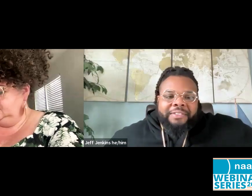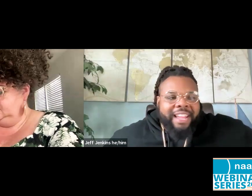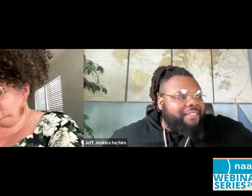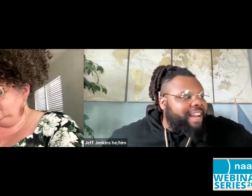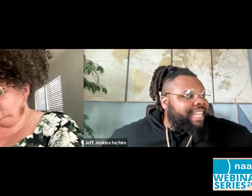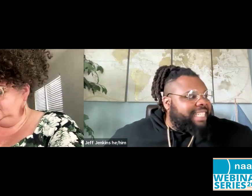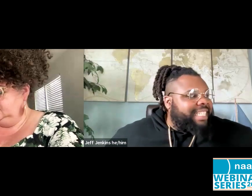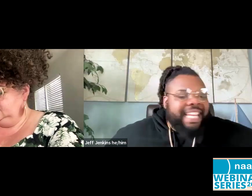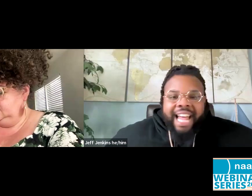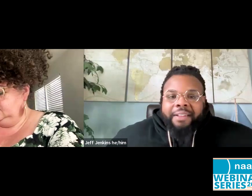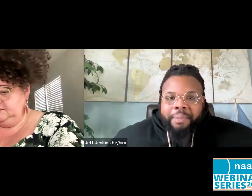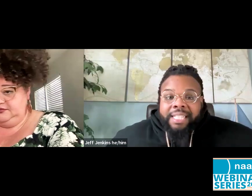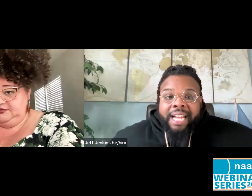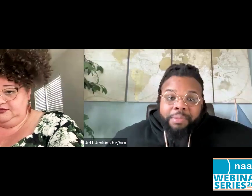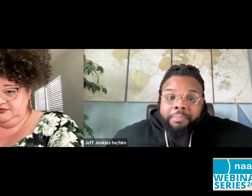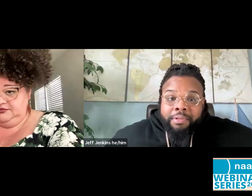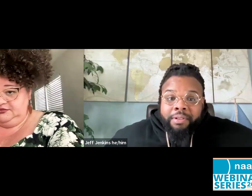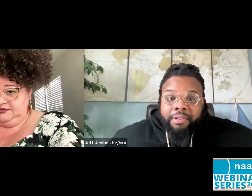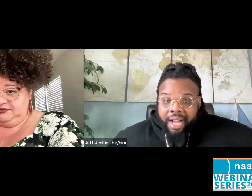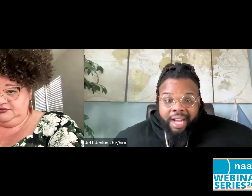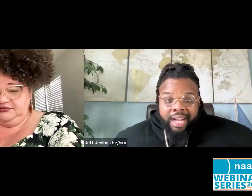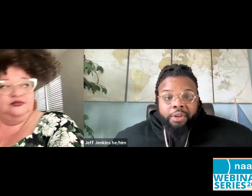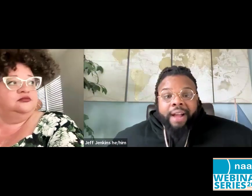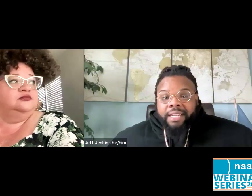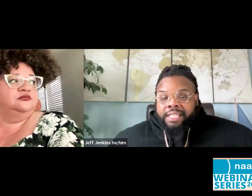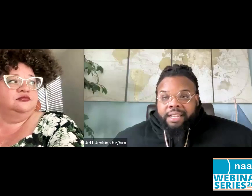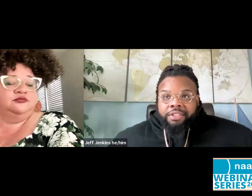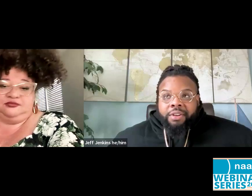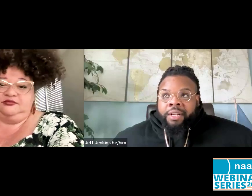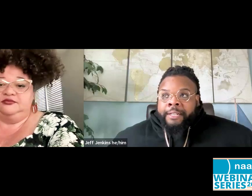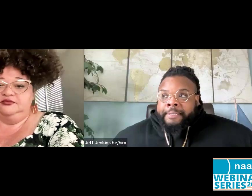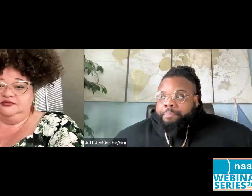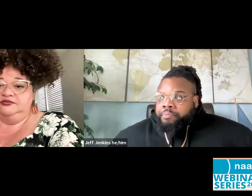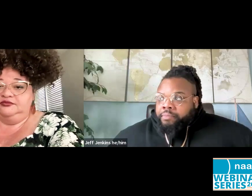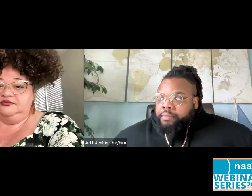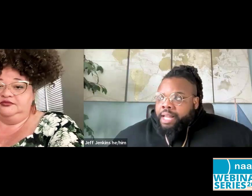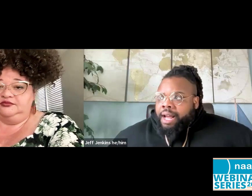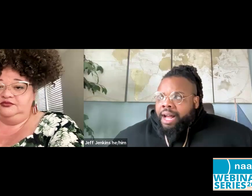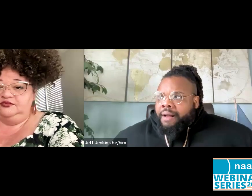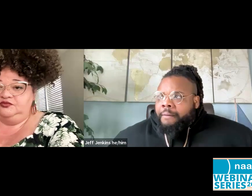if they ever actually see a lot of plus size people travel and stuff. So